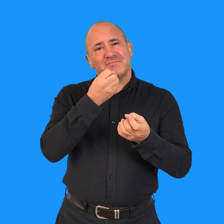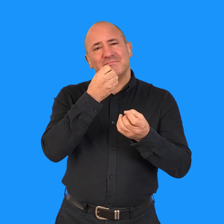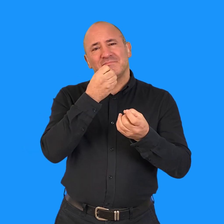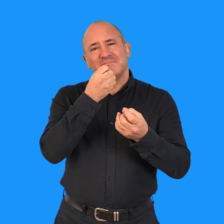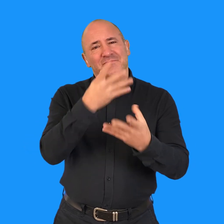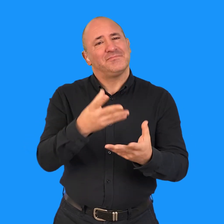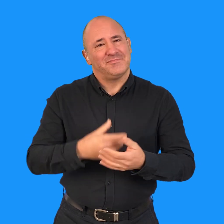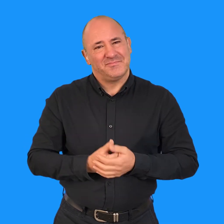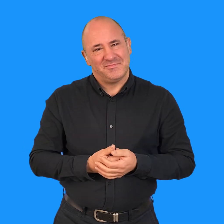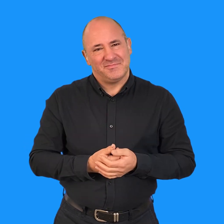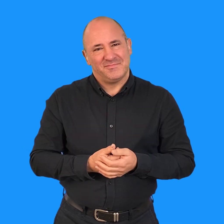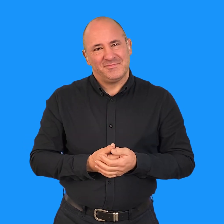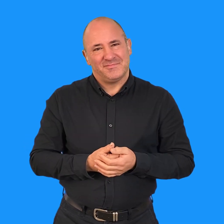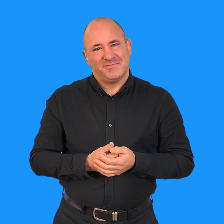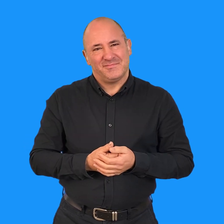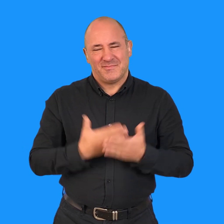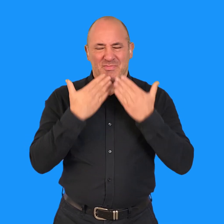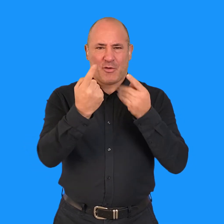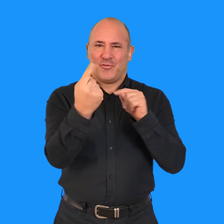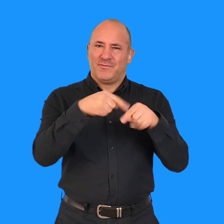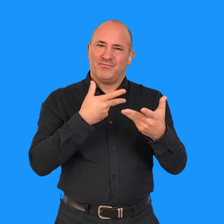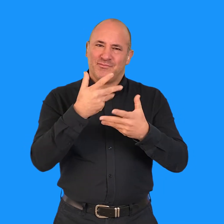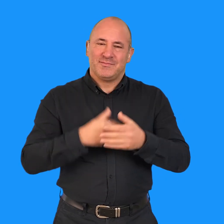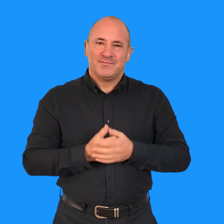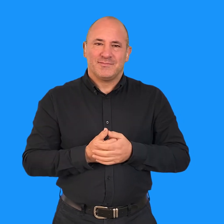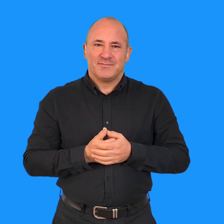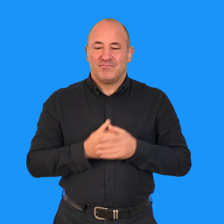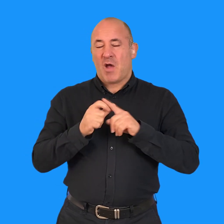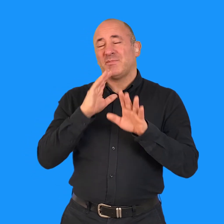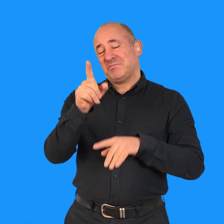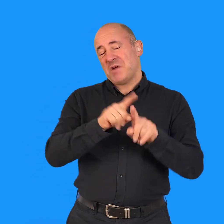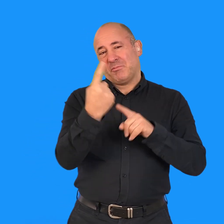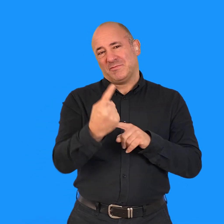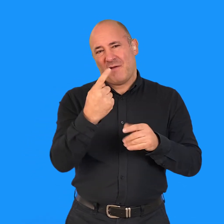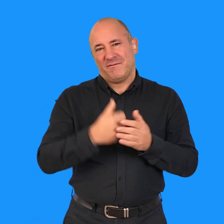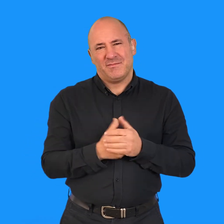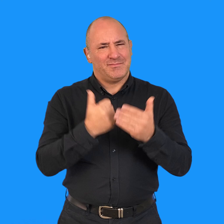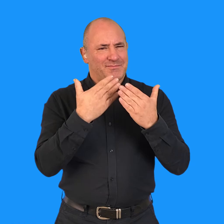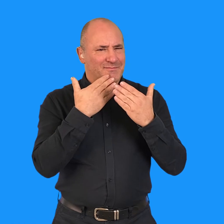Thank you so much for your time. You too. Thanks, Damien. That was great.